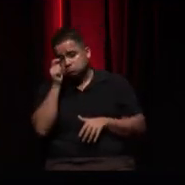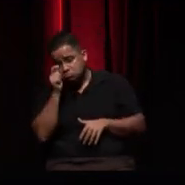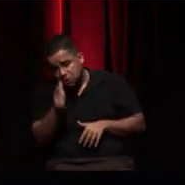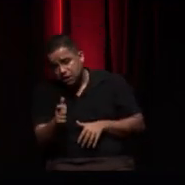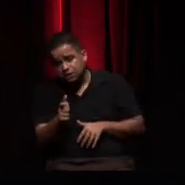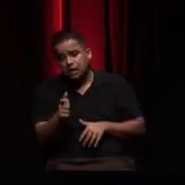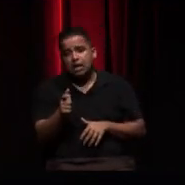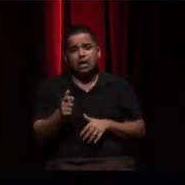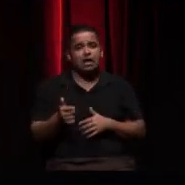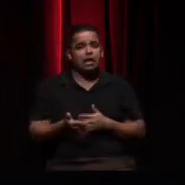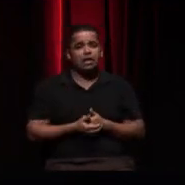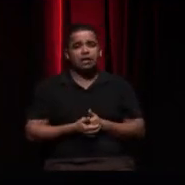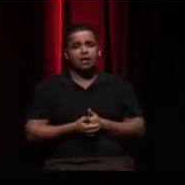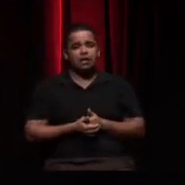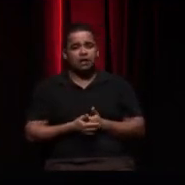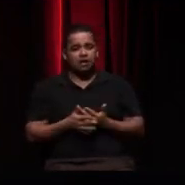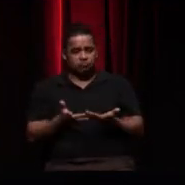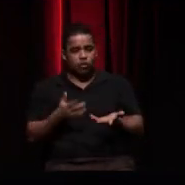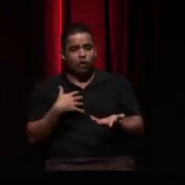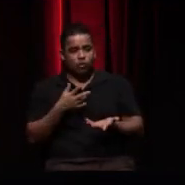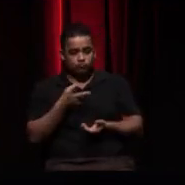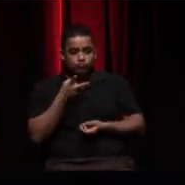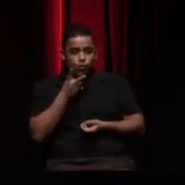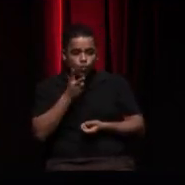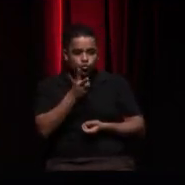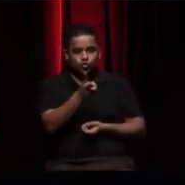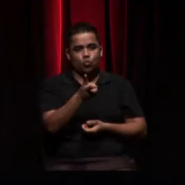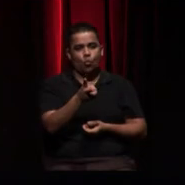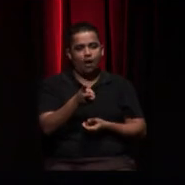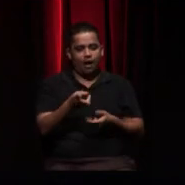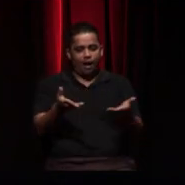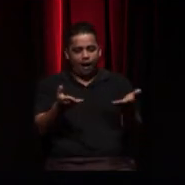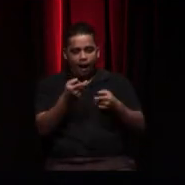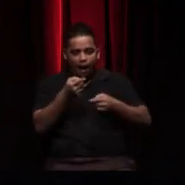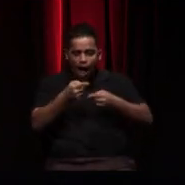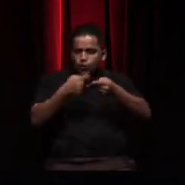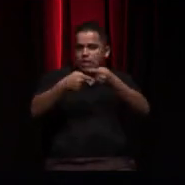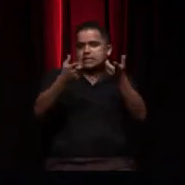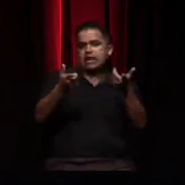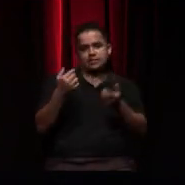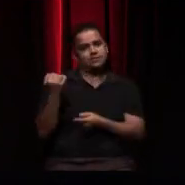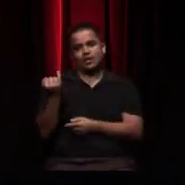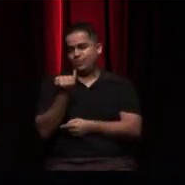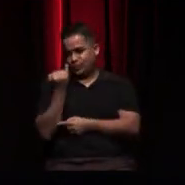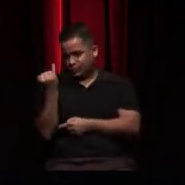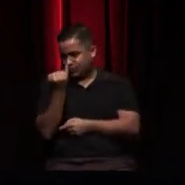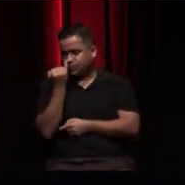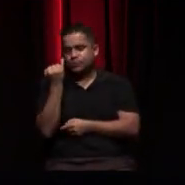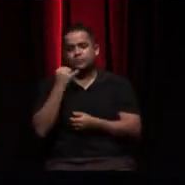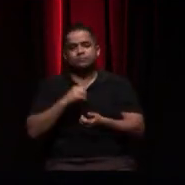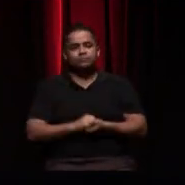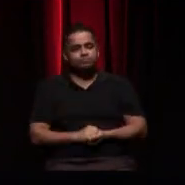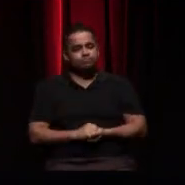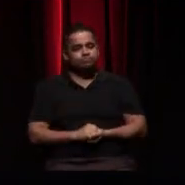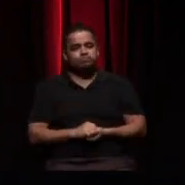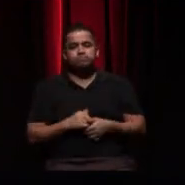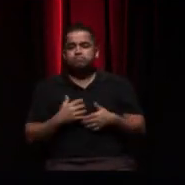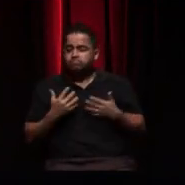not being left of present times. This is very important. So...